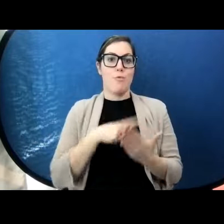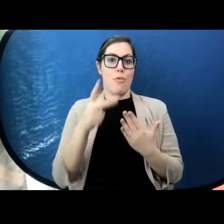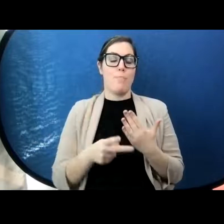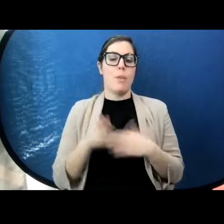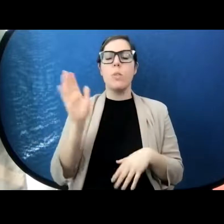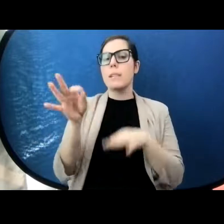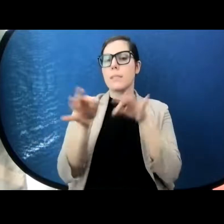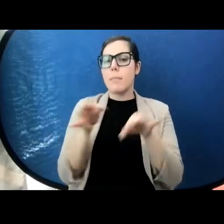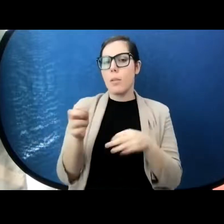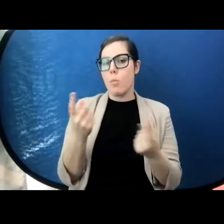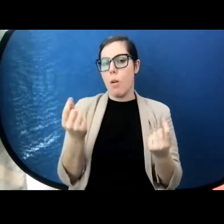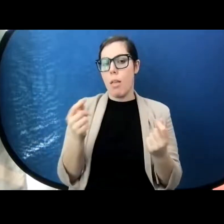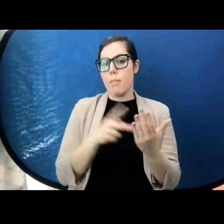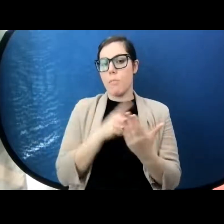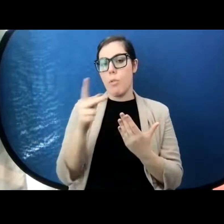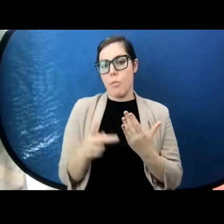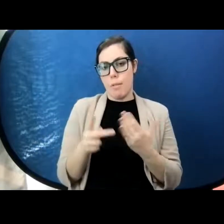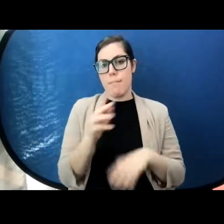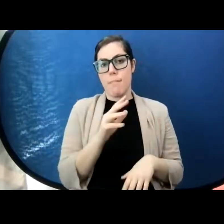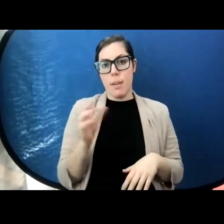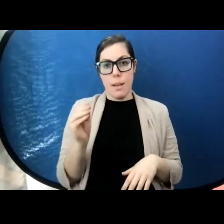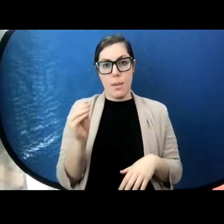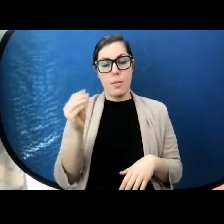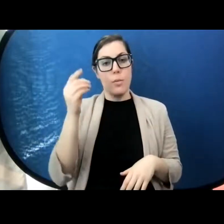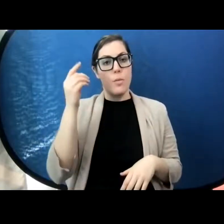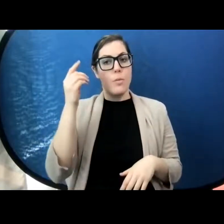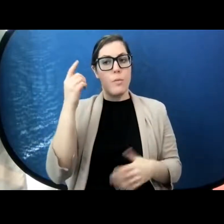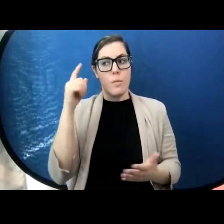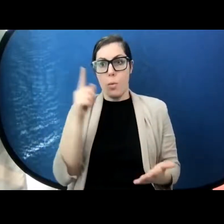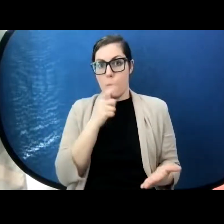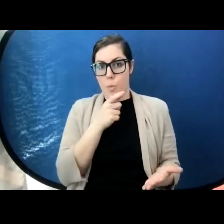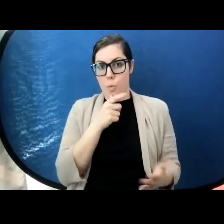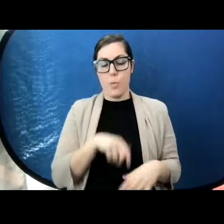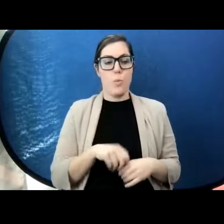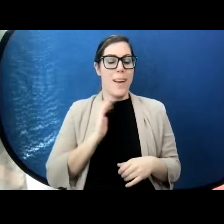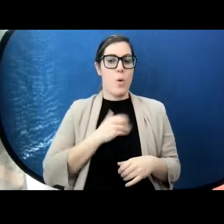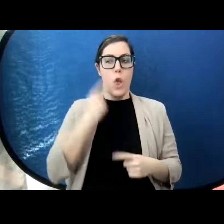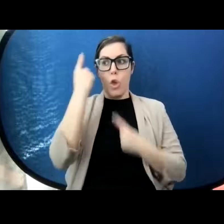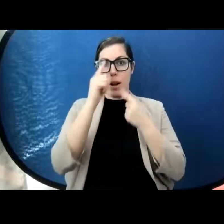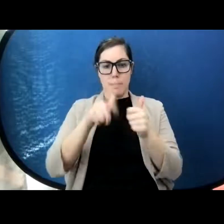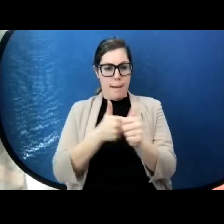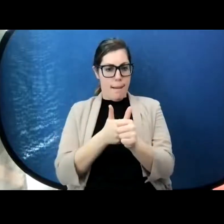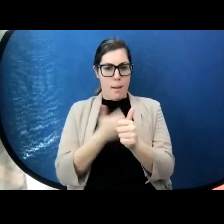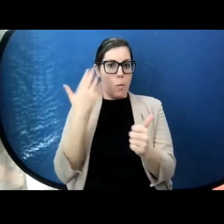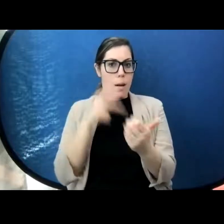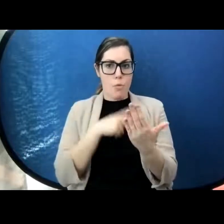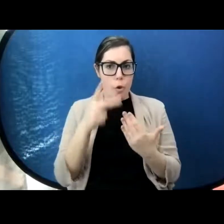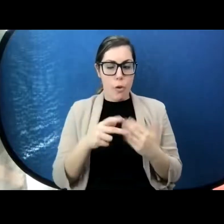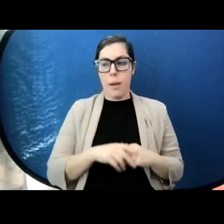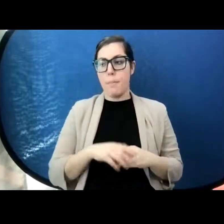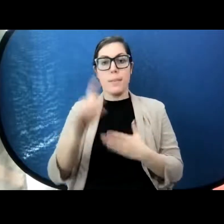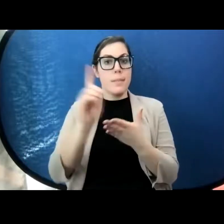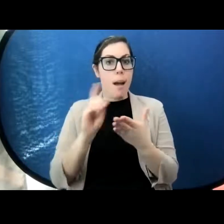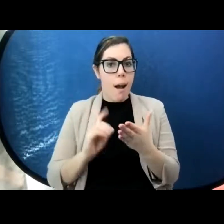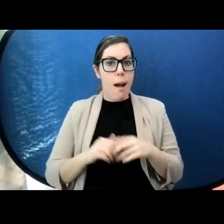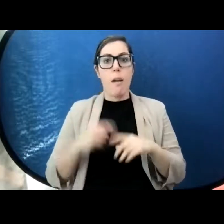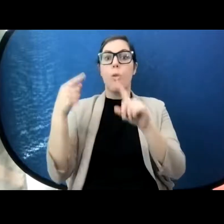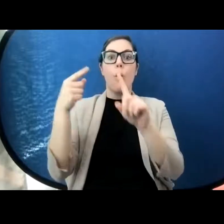program is and who it's for, the thoughts behind it, the design, the goals, and how professionals